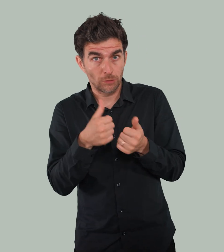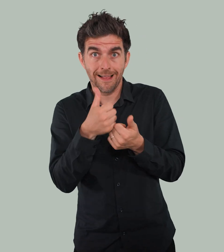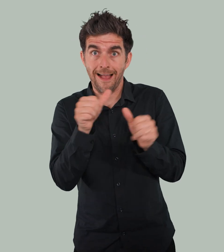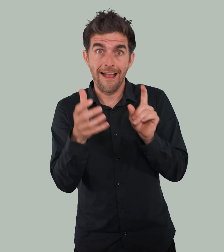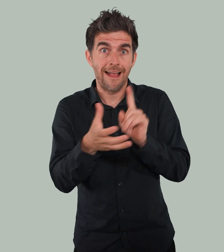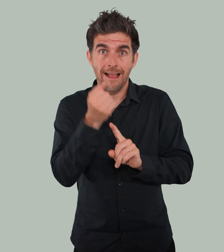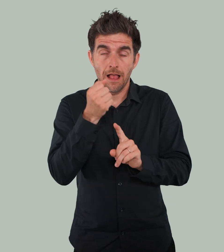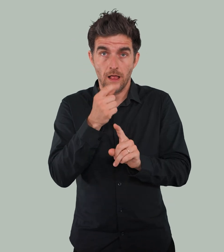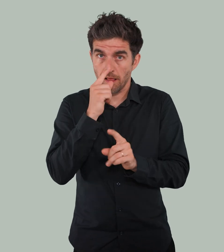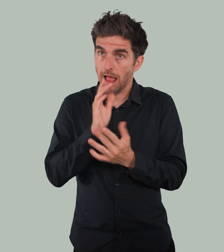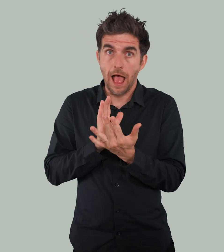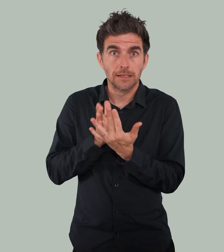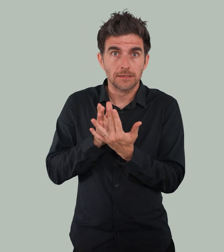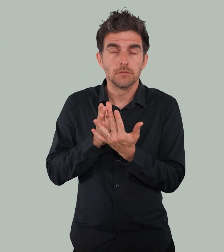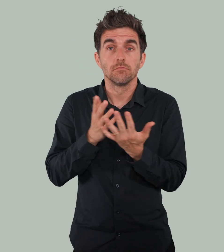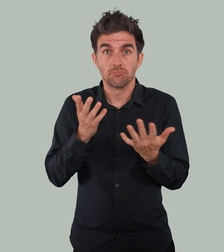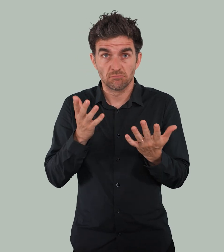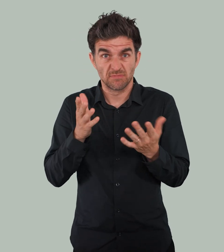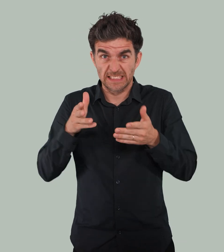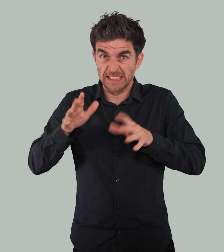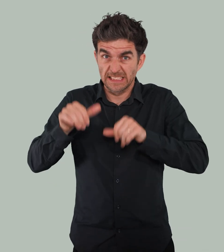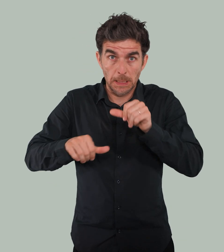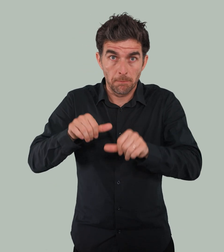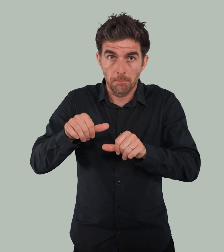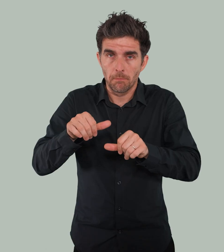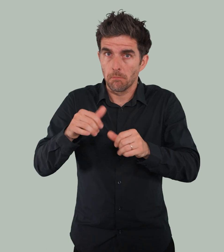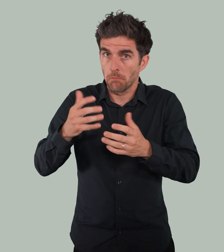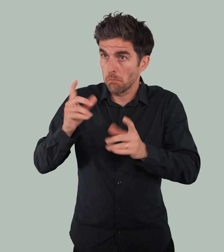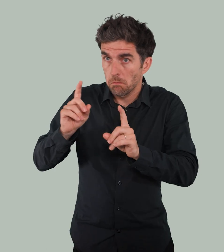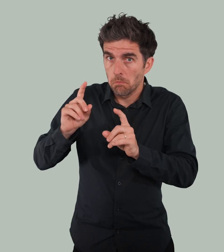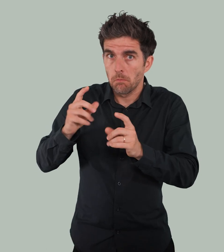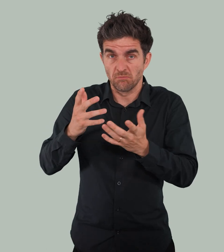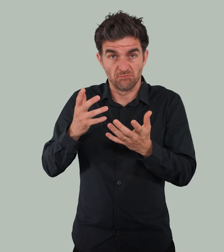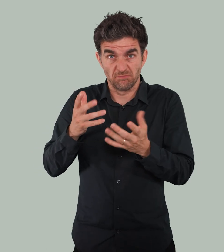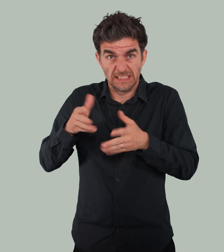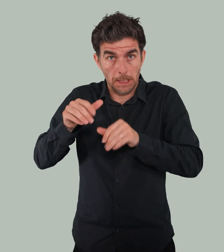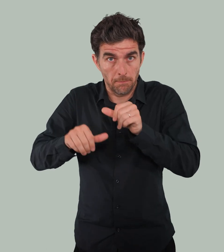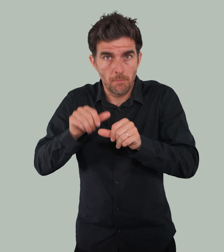successfully accessed, not only how the system is experienced.